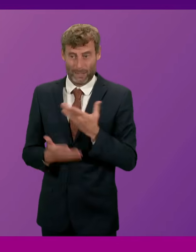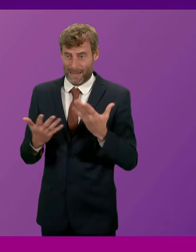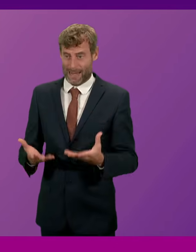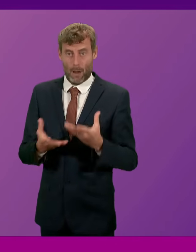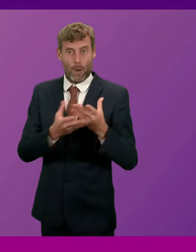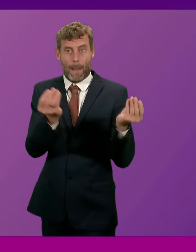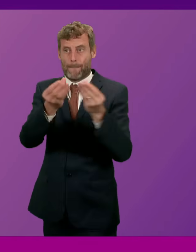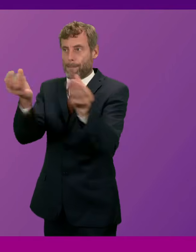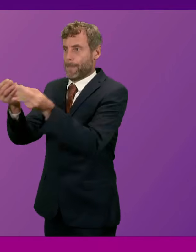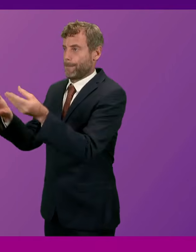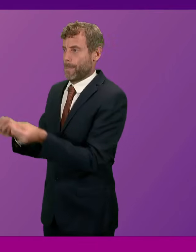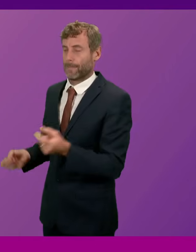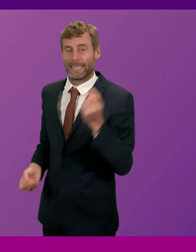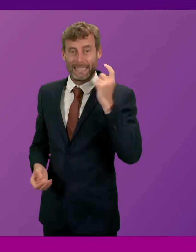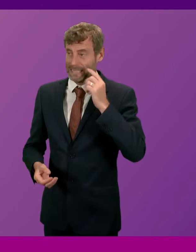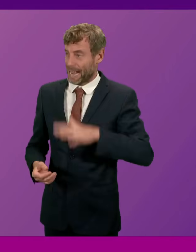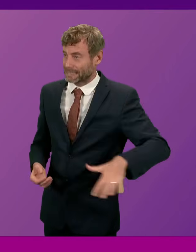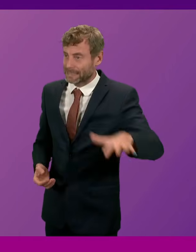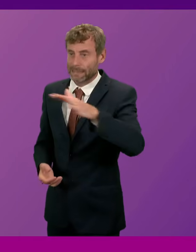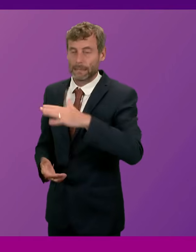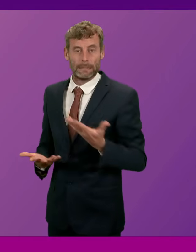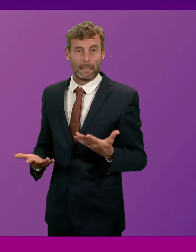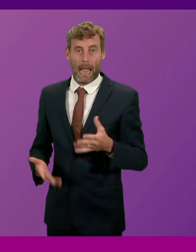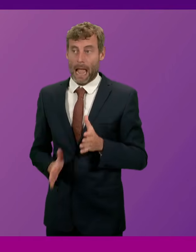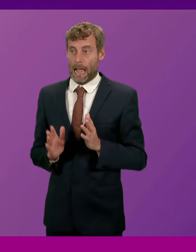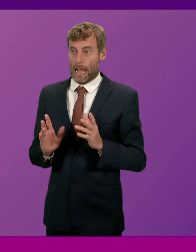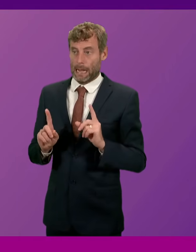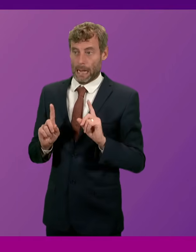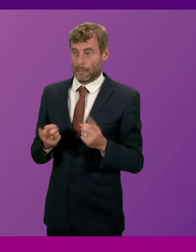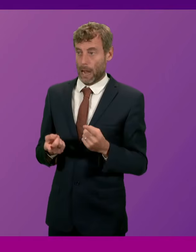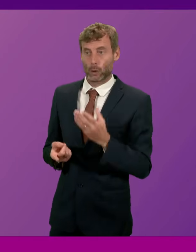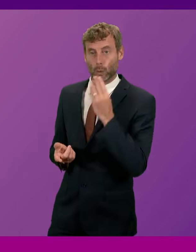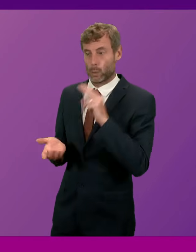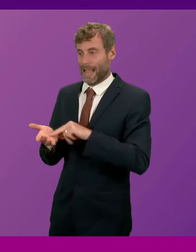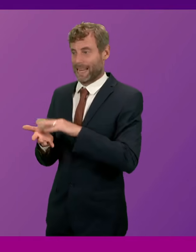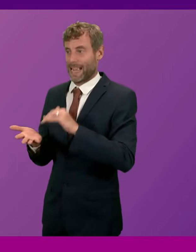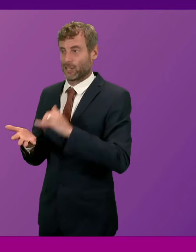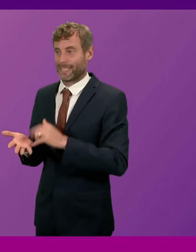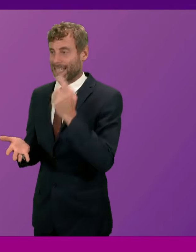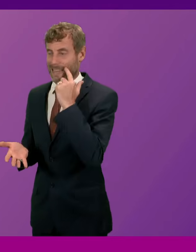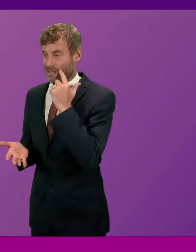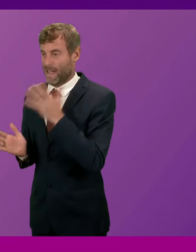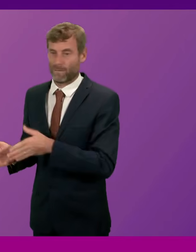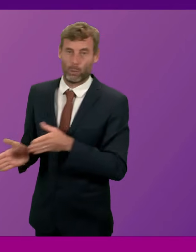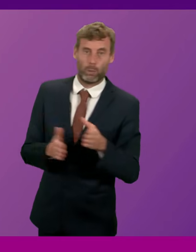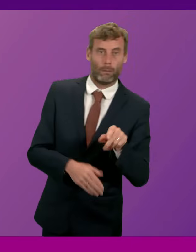Scotland and to end the growing overreliance on the already overstretched public dental service?